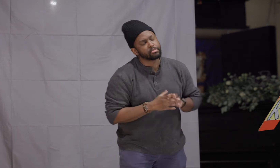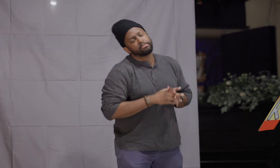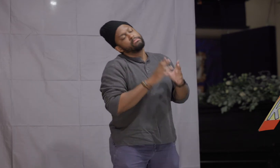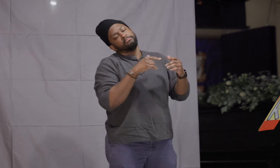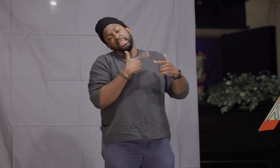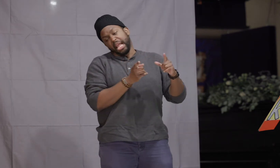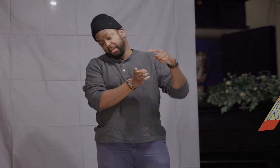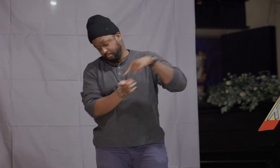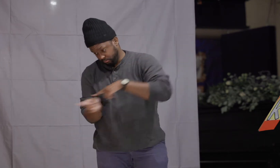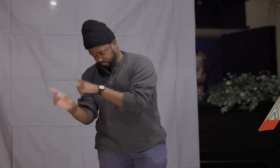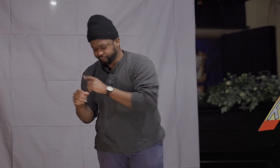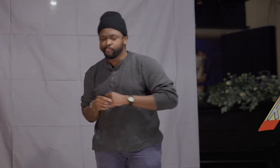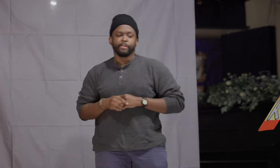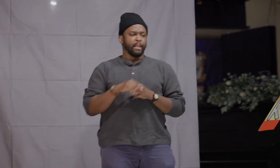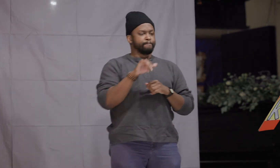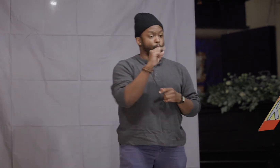So it was time for us to take this tour.